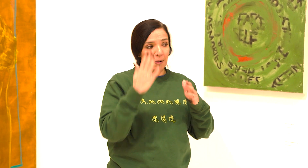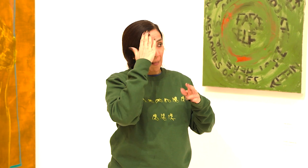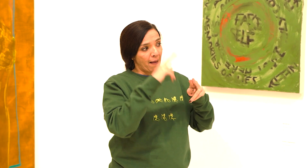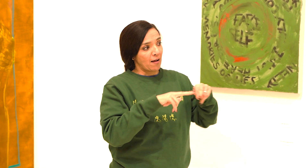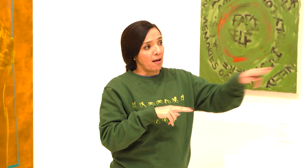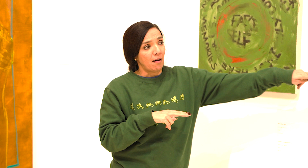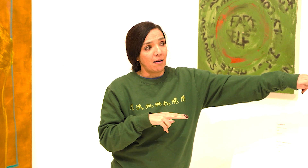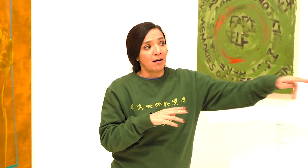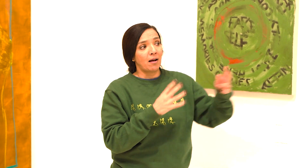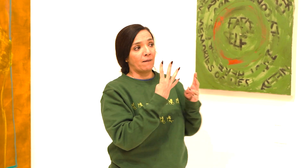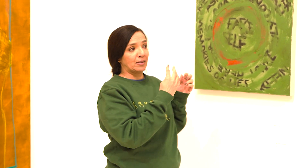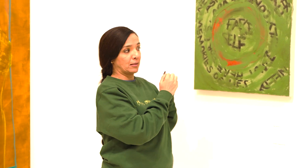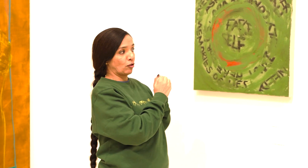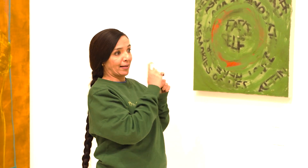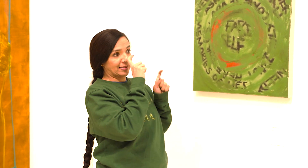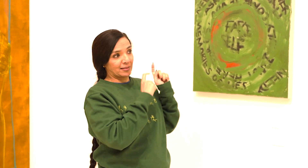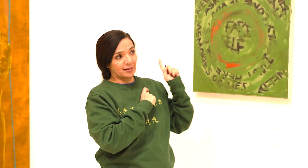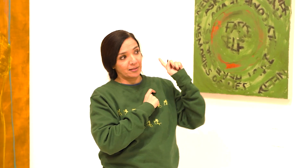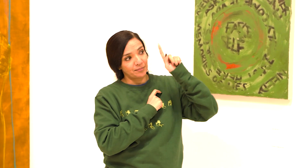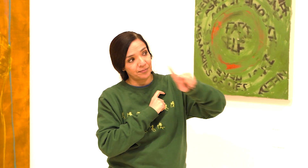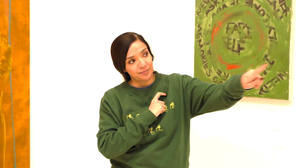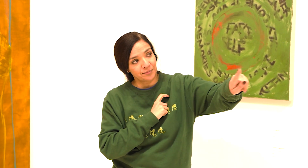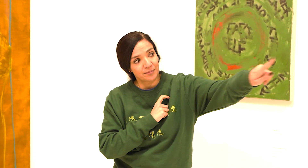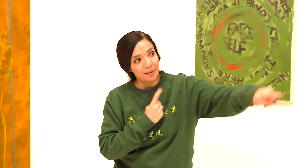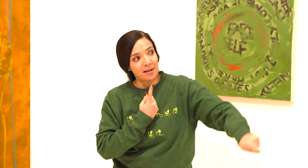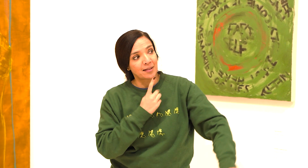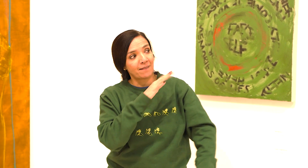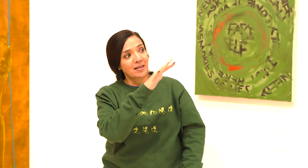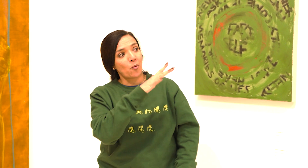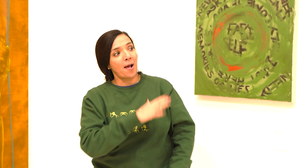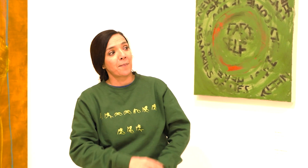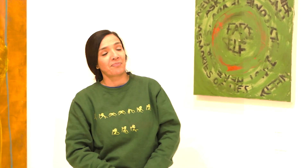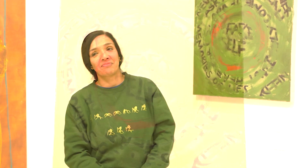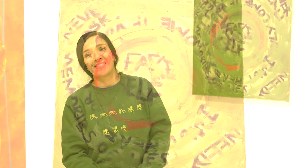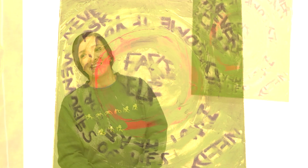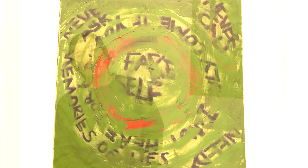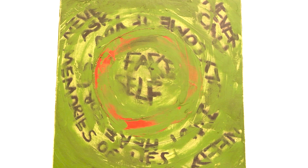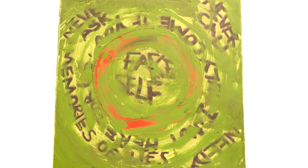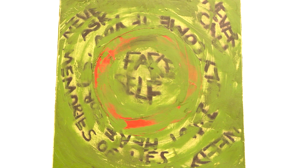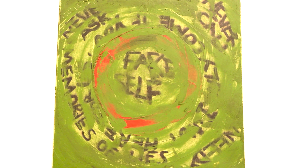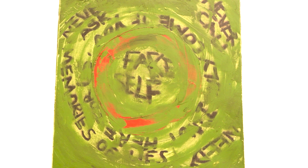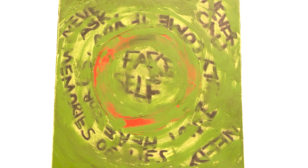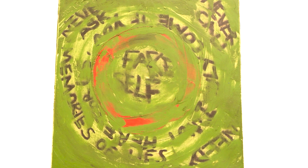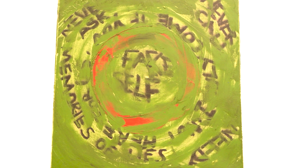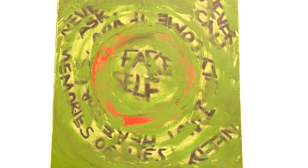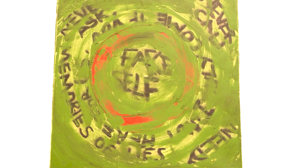So, this is a picture of Mum, Dad, and my 4 siblings. The others are with me in there somewhere.